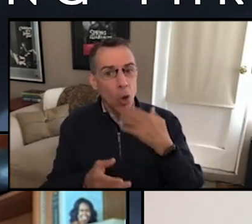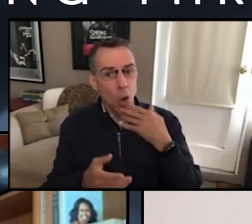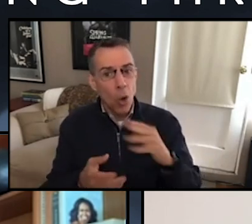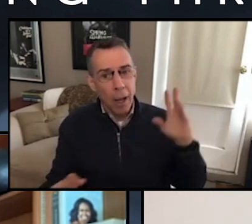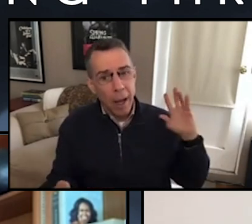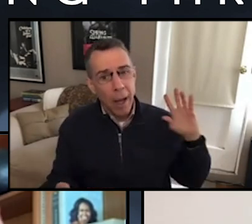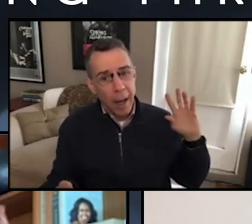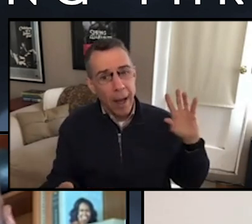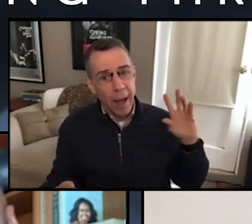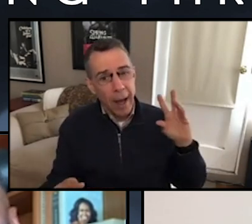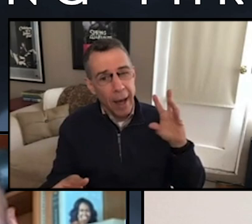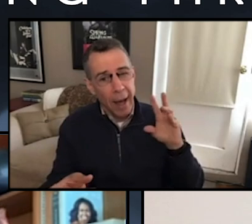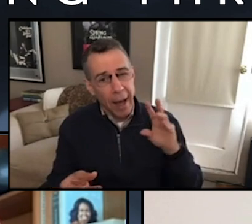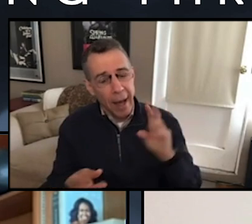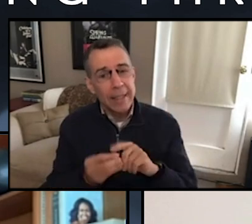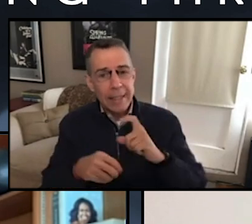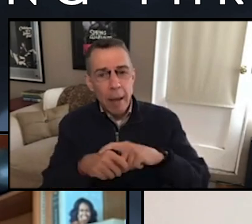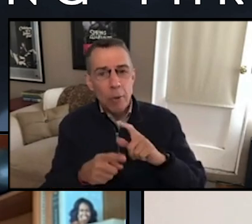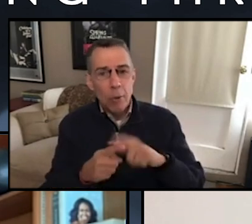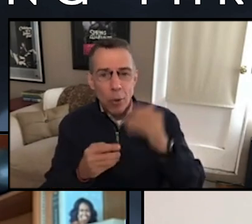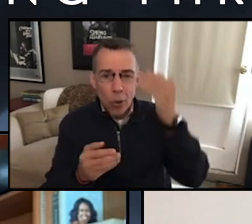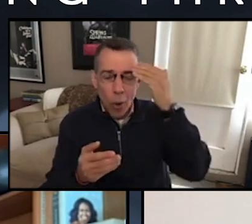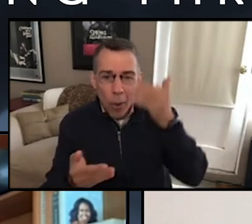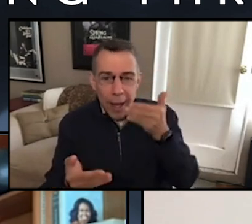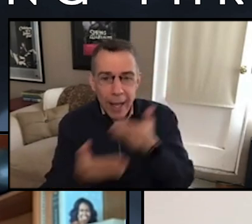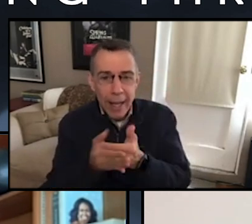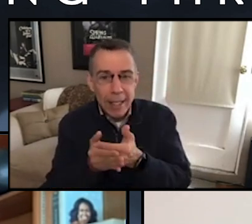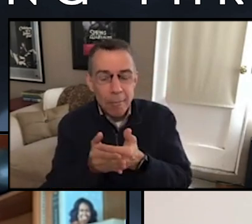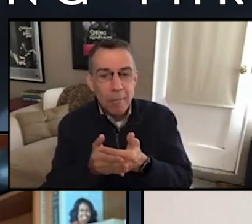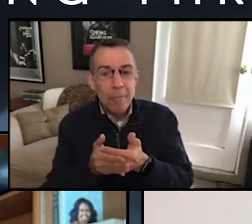get to know the community in an intimate way, and then having the great